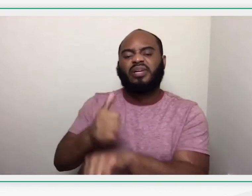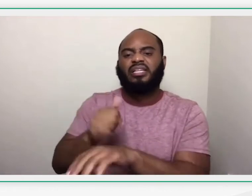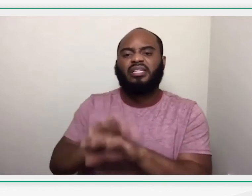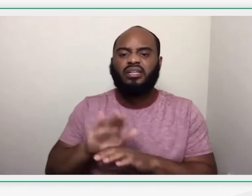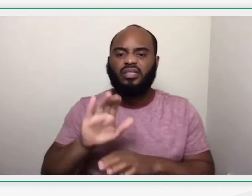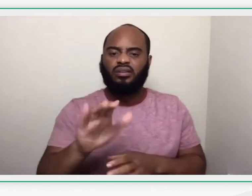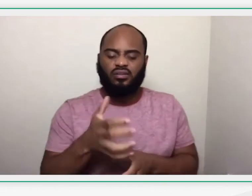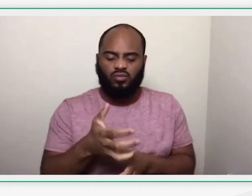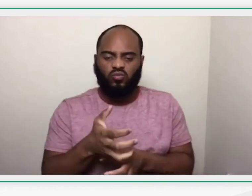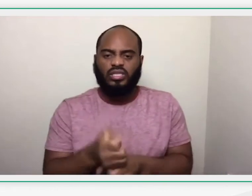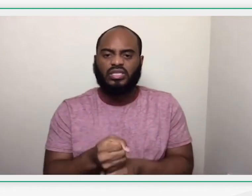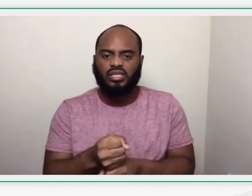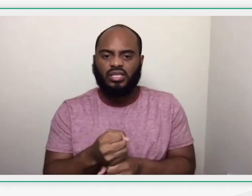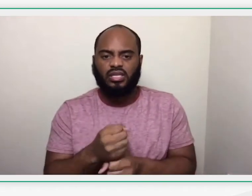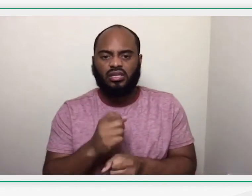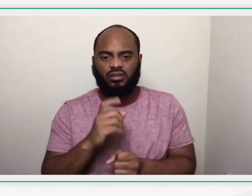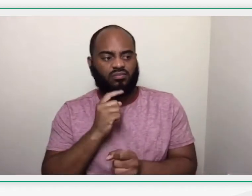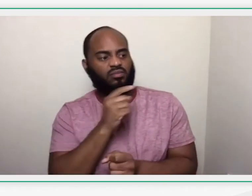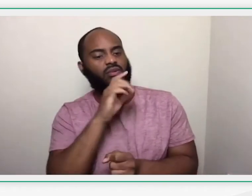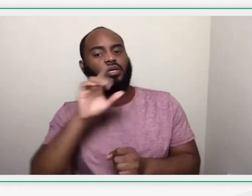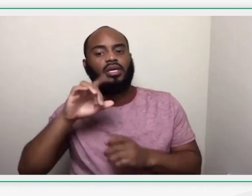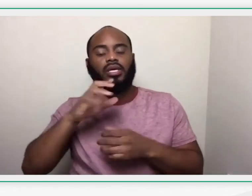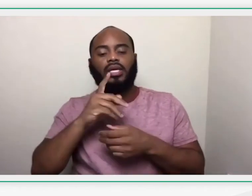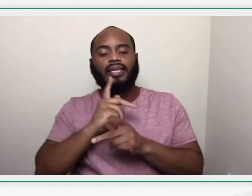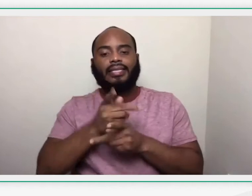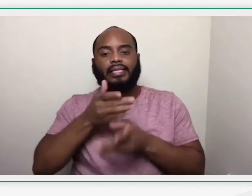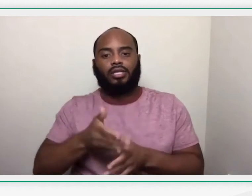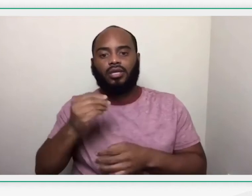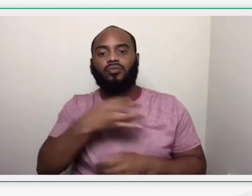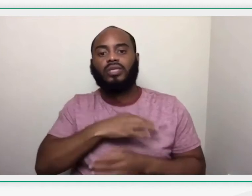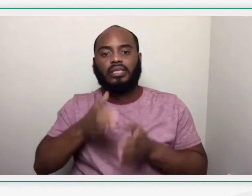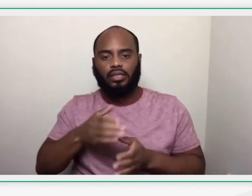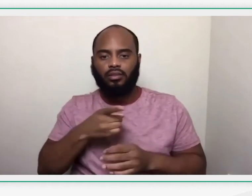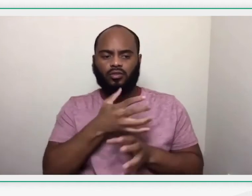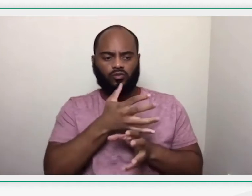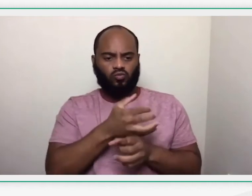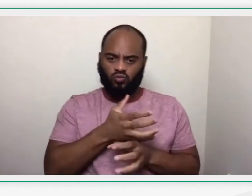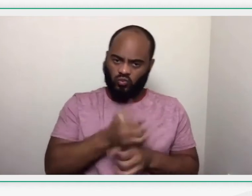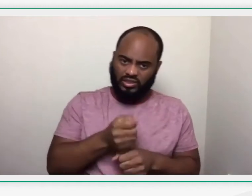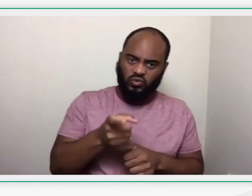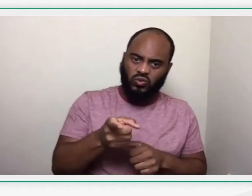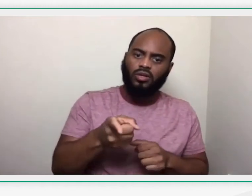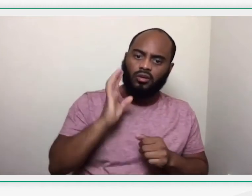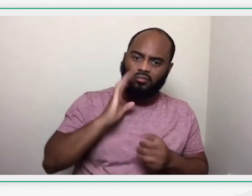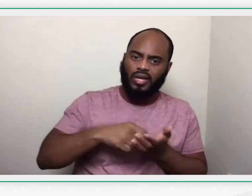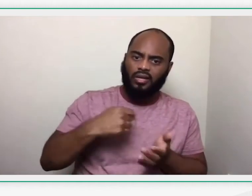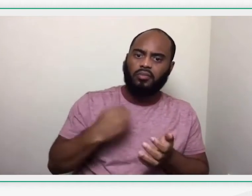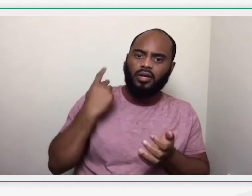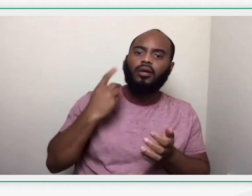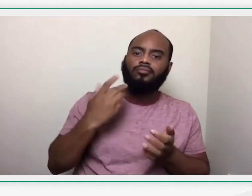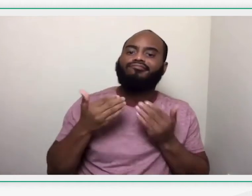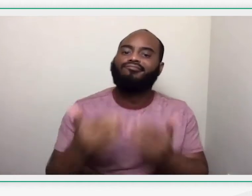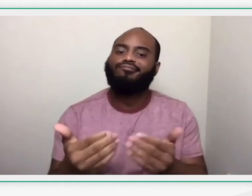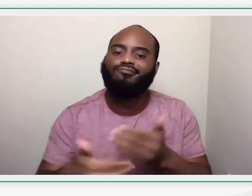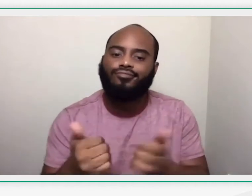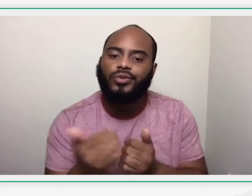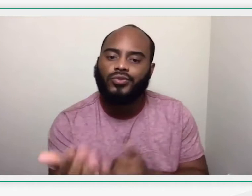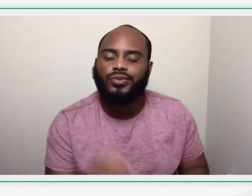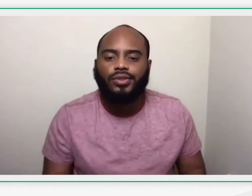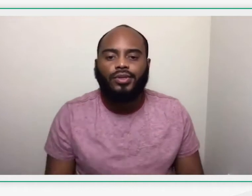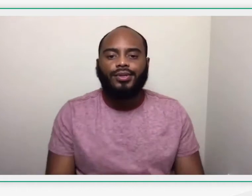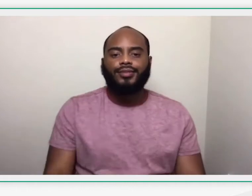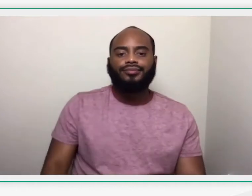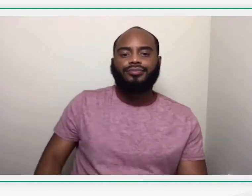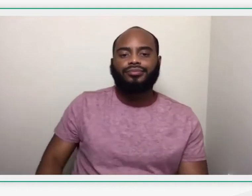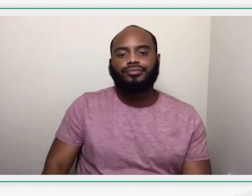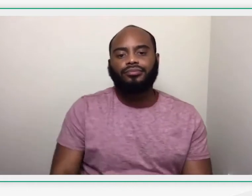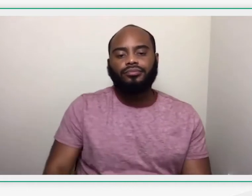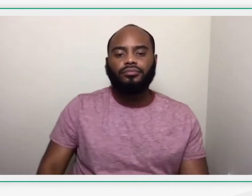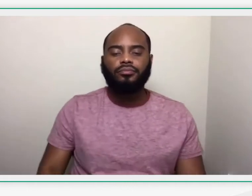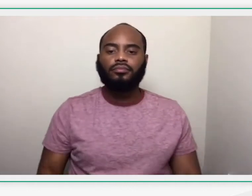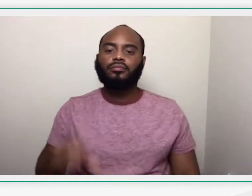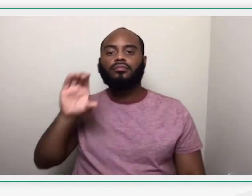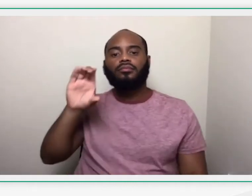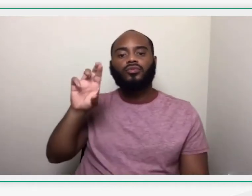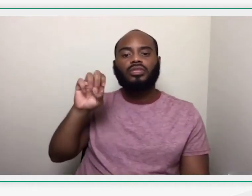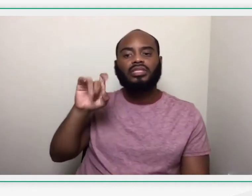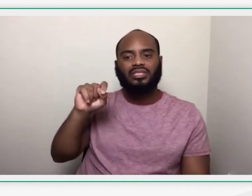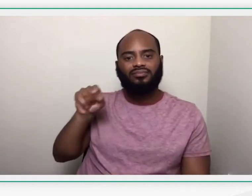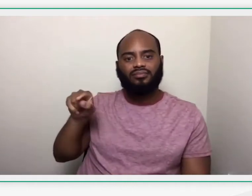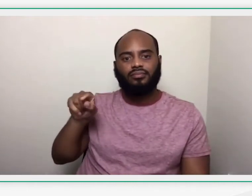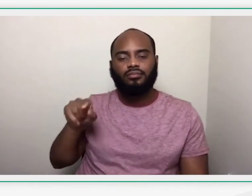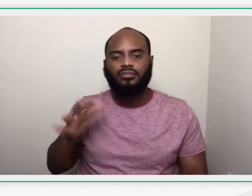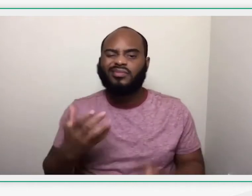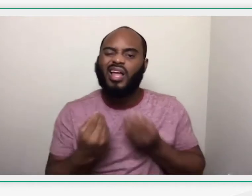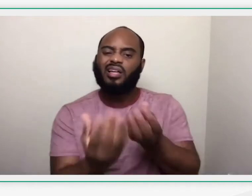So, to understand credit, we need to understand that trust is involved. There's a thing called a creditor. This is the entity that is trusting you with that purchasing power and financing you.